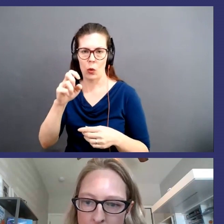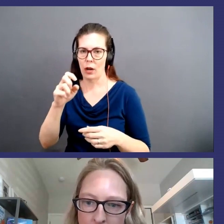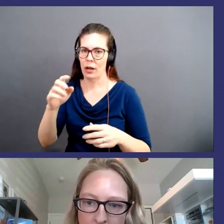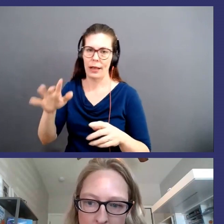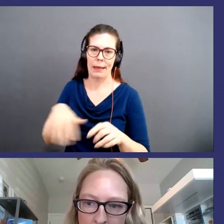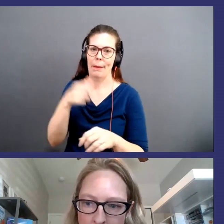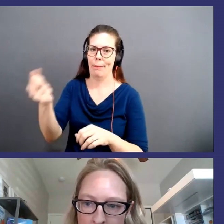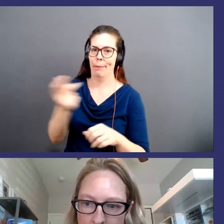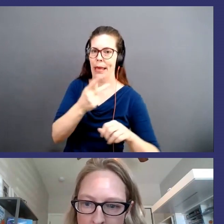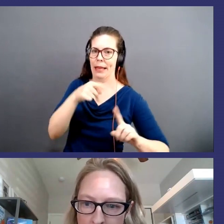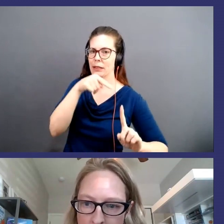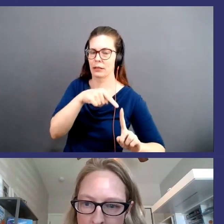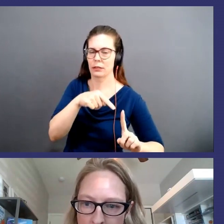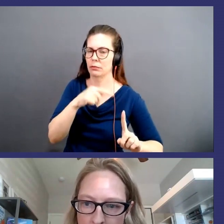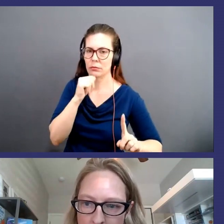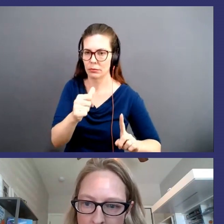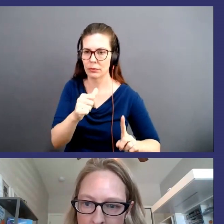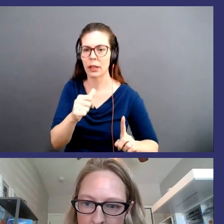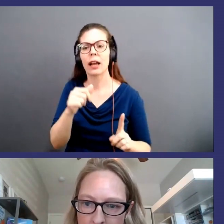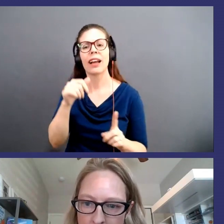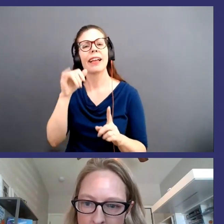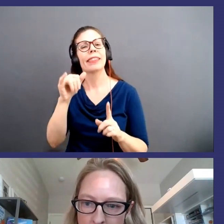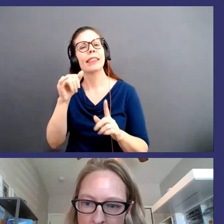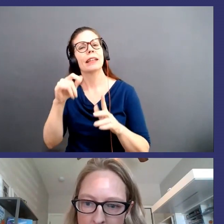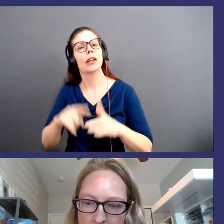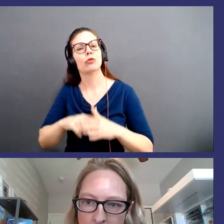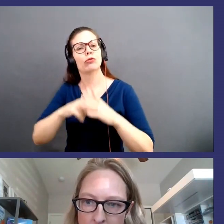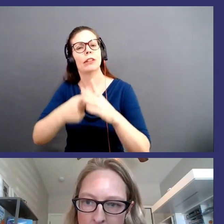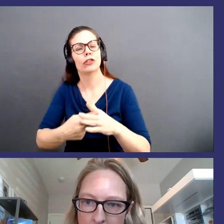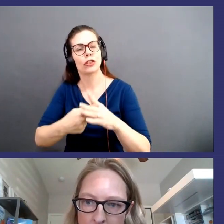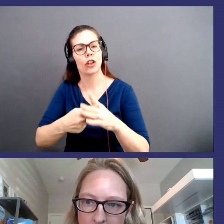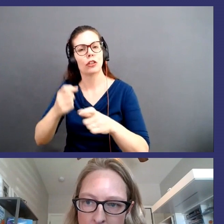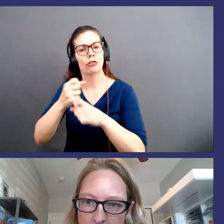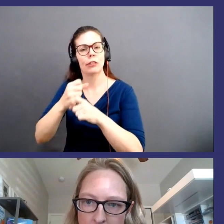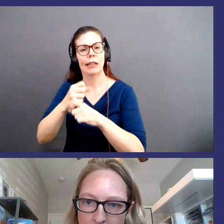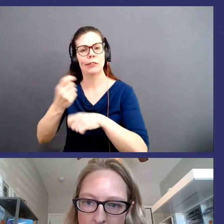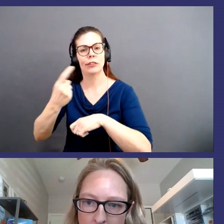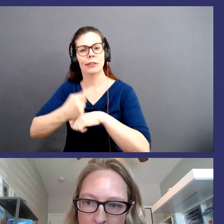and these are original creation date, eTags, and version ID.